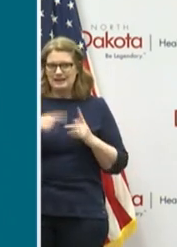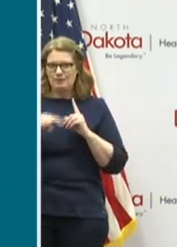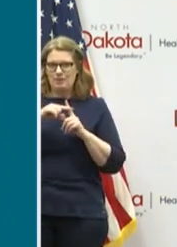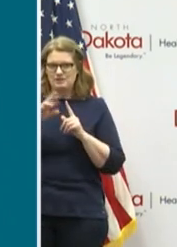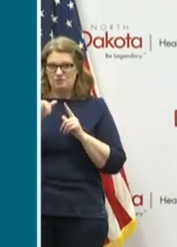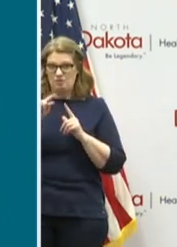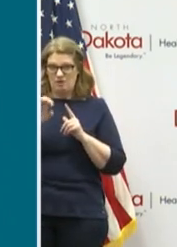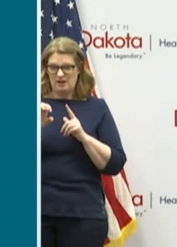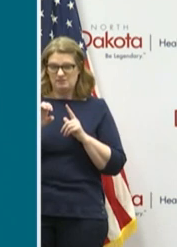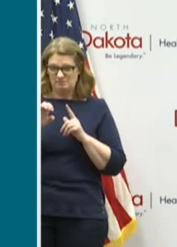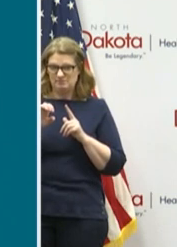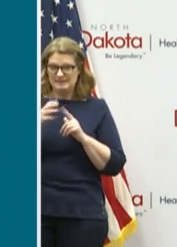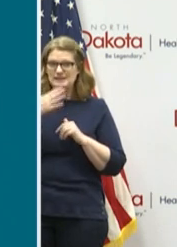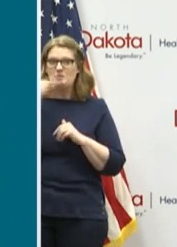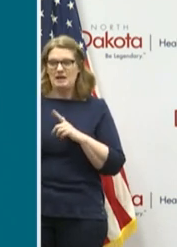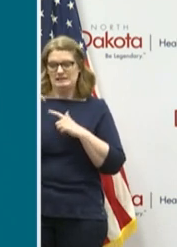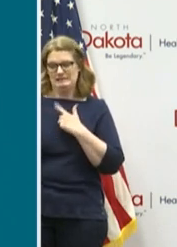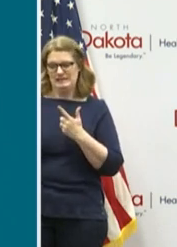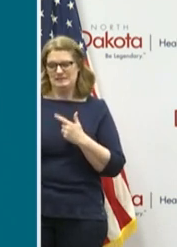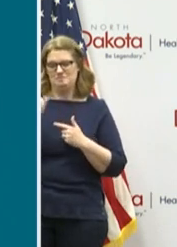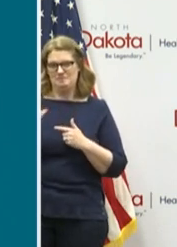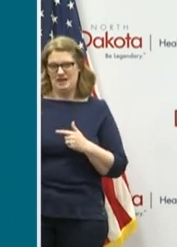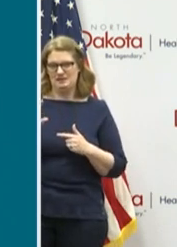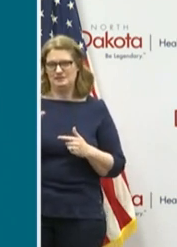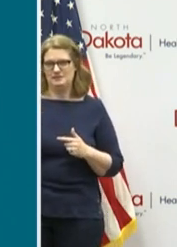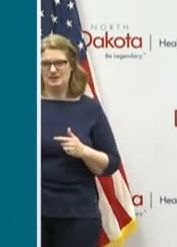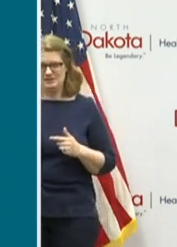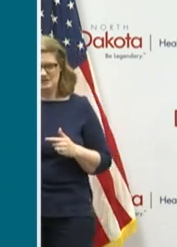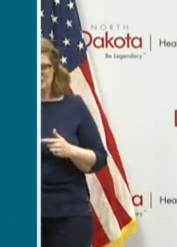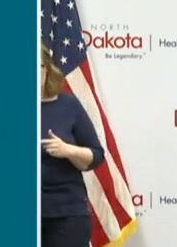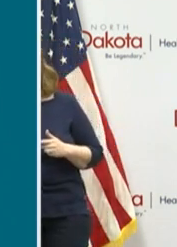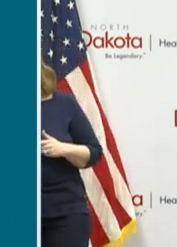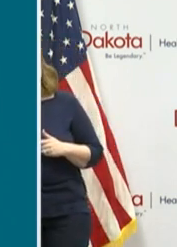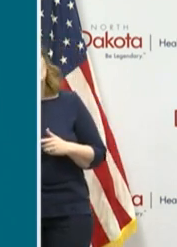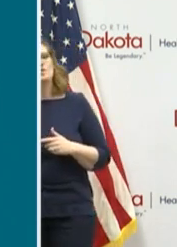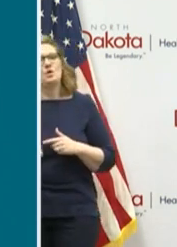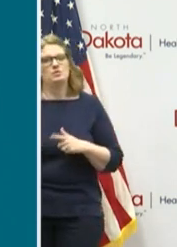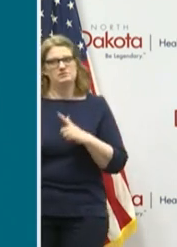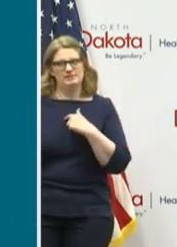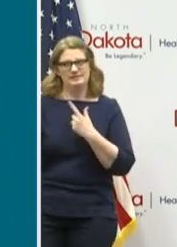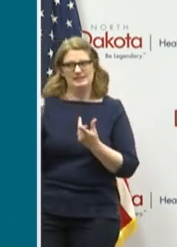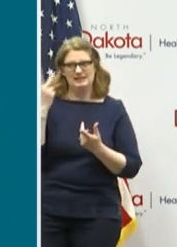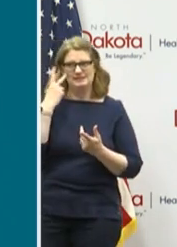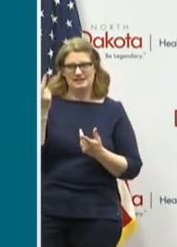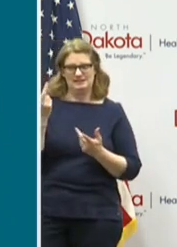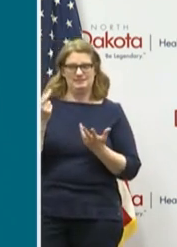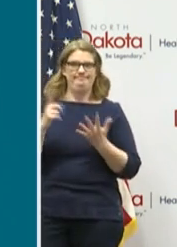THOSE, 40 OUT OF THE 2894, 1.4% POSITIVE RATE IS THE LOWEST